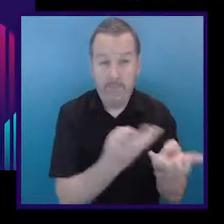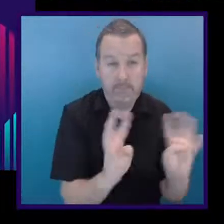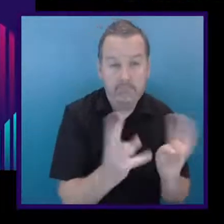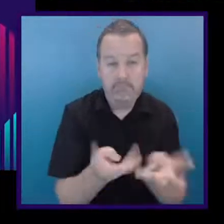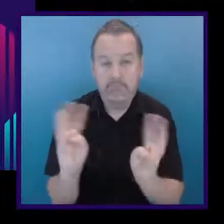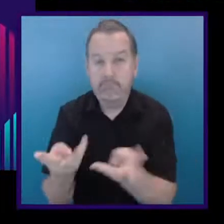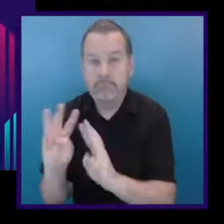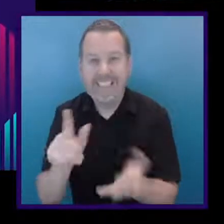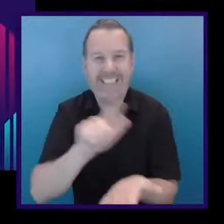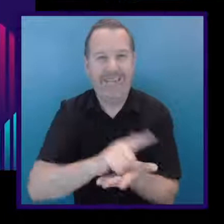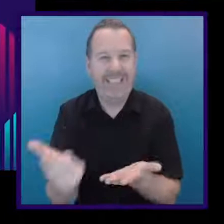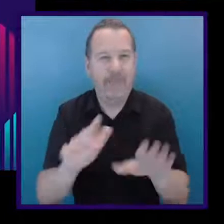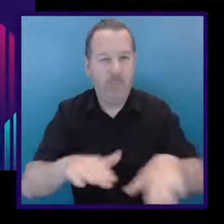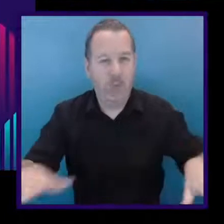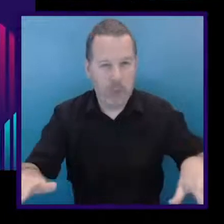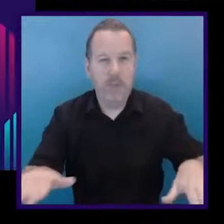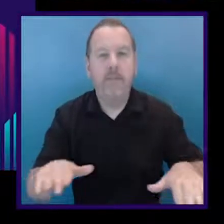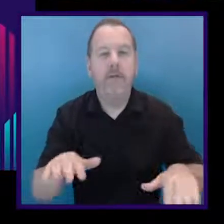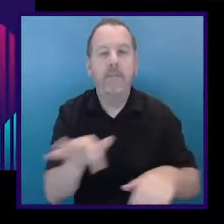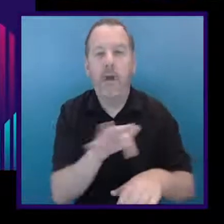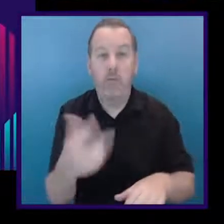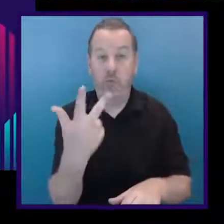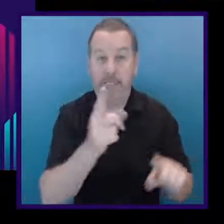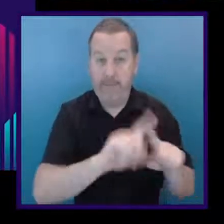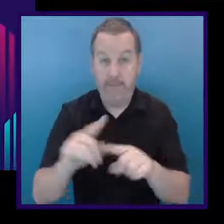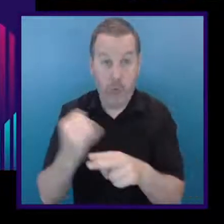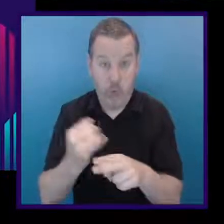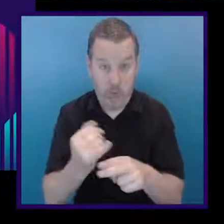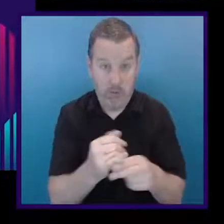and the purpose of the pupil focus groups, was to try and tease out some of the main